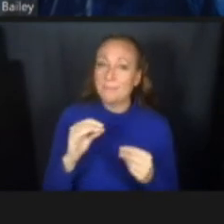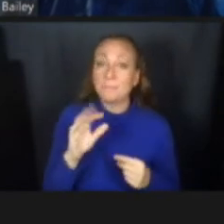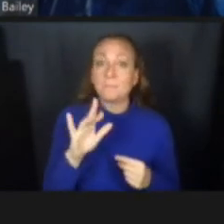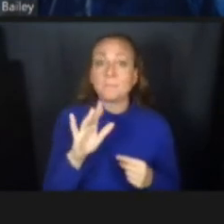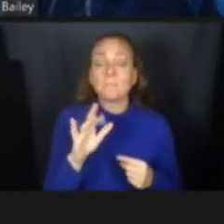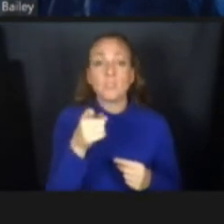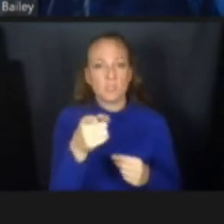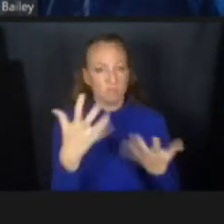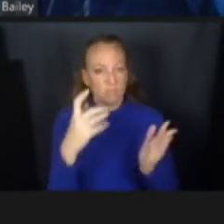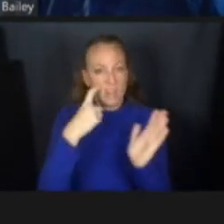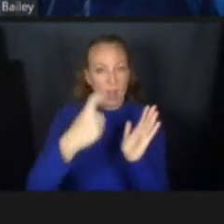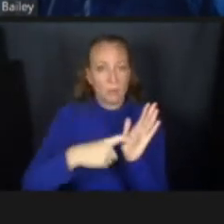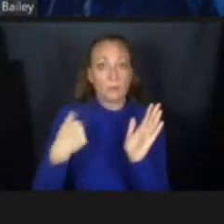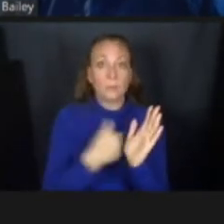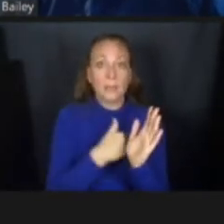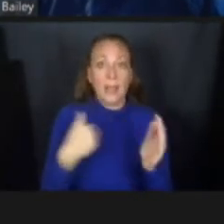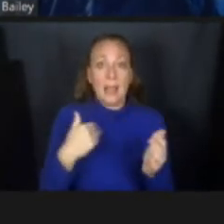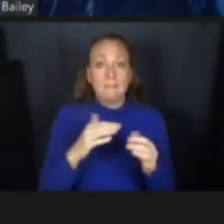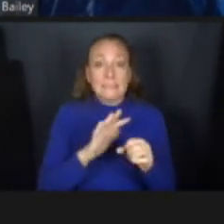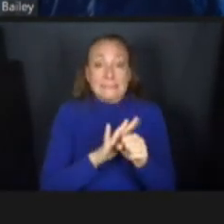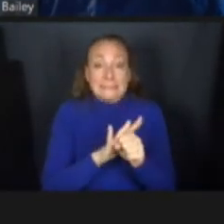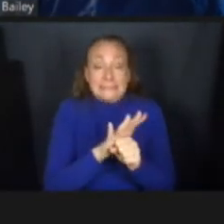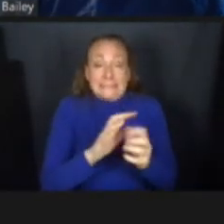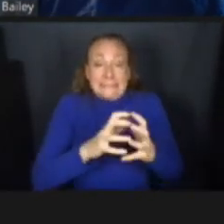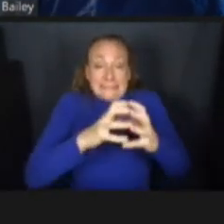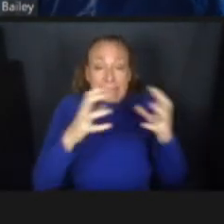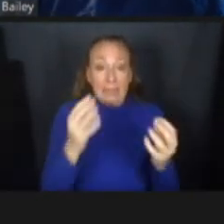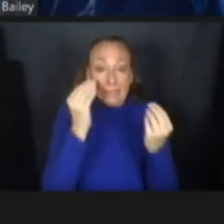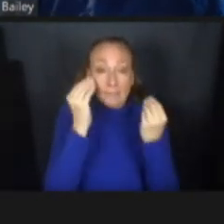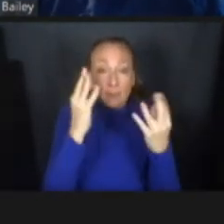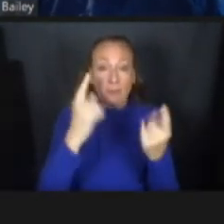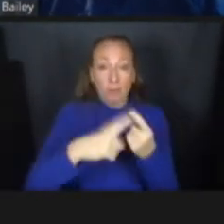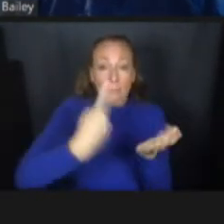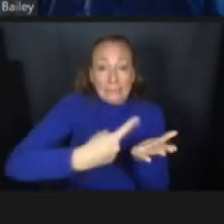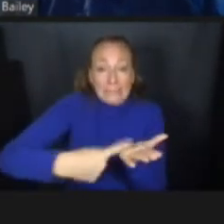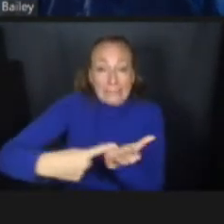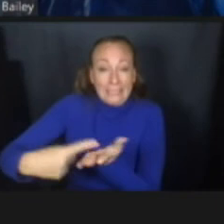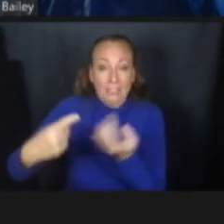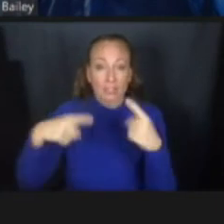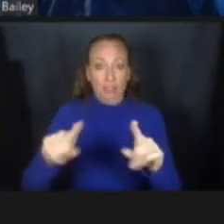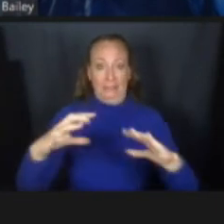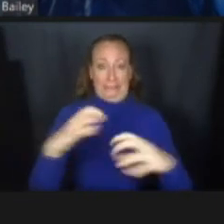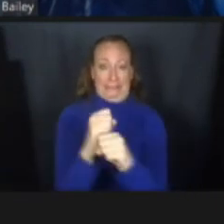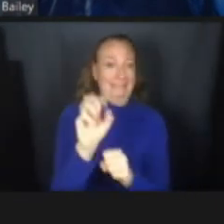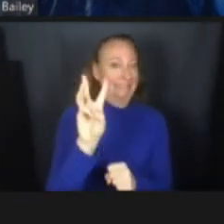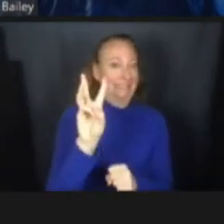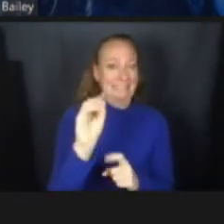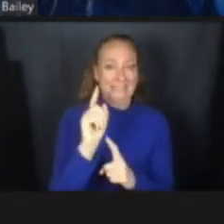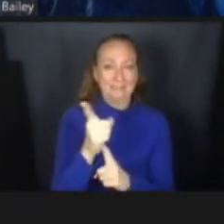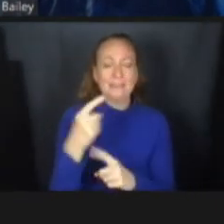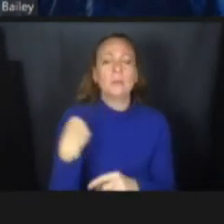we had a lot of materials to cover during this 60 minutes. And we welcome follow up questions from you.